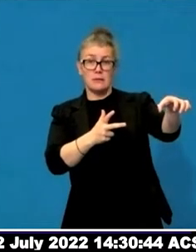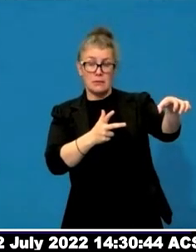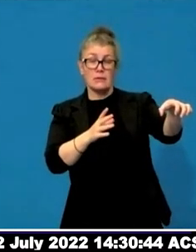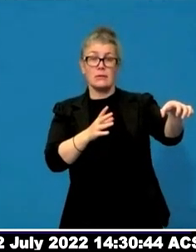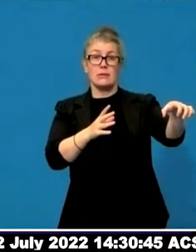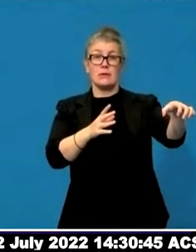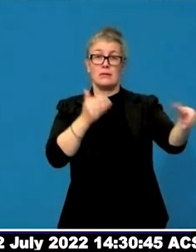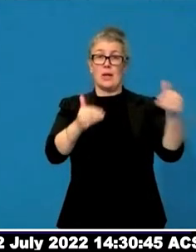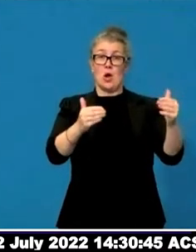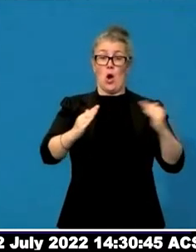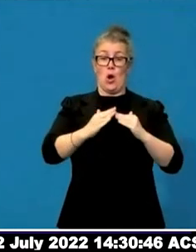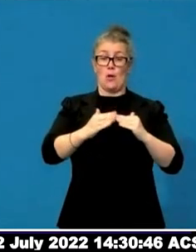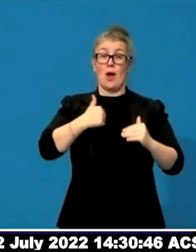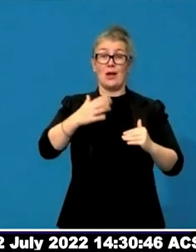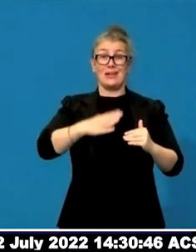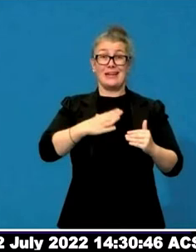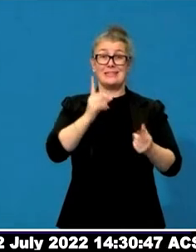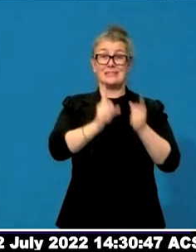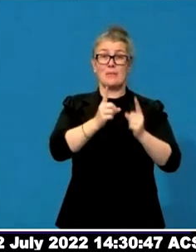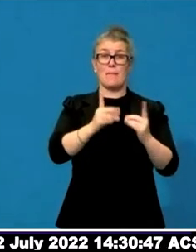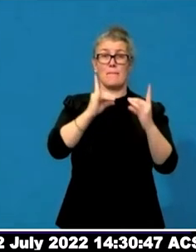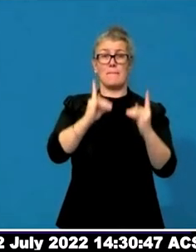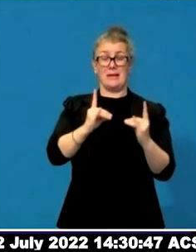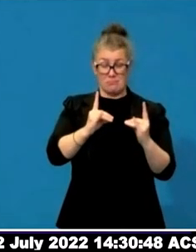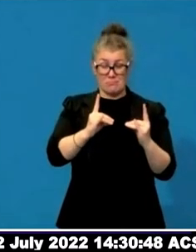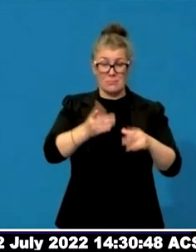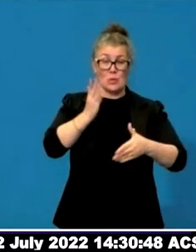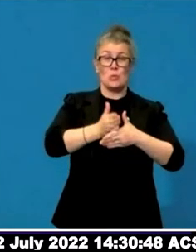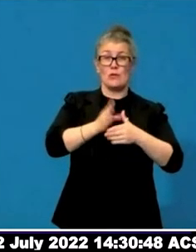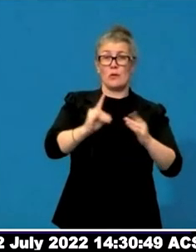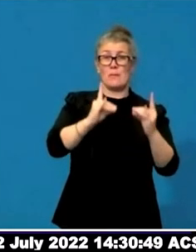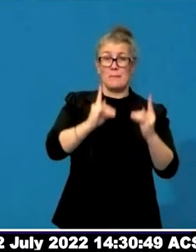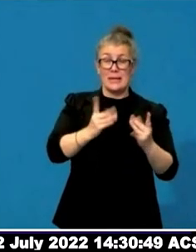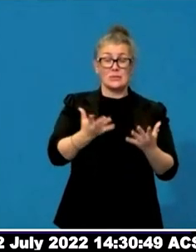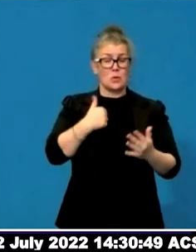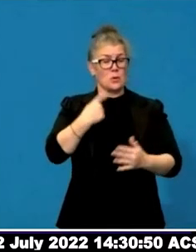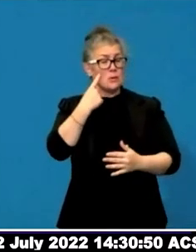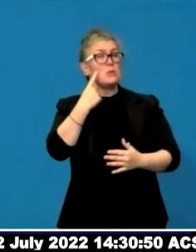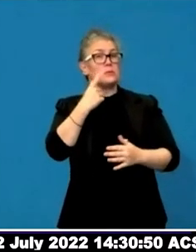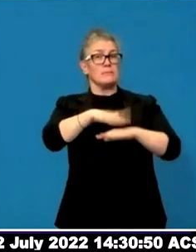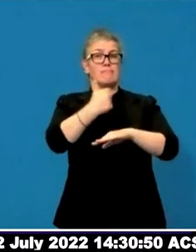I have to work from bed. And so I thought, if I start a consulting business then there's going to be times that I can't leave my bed,